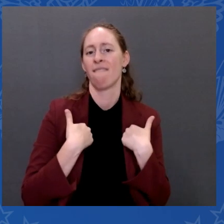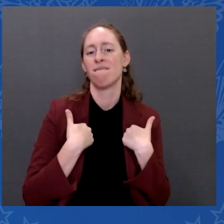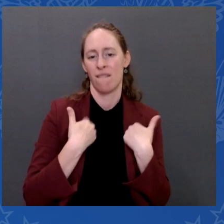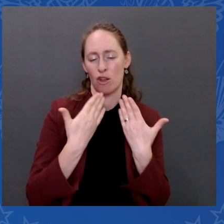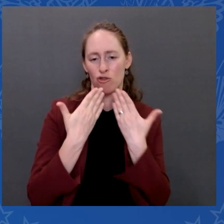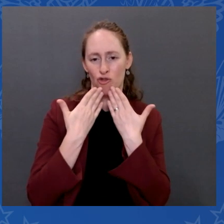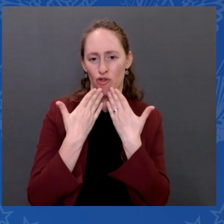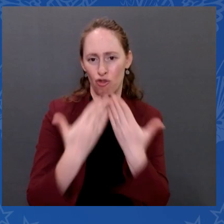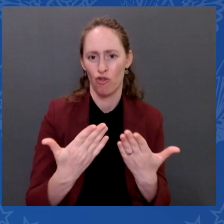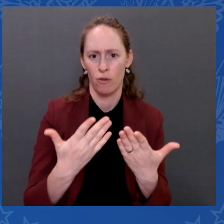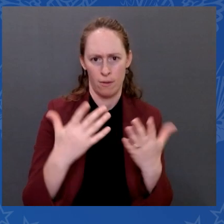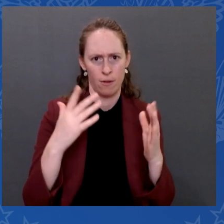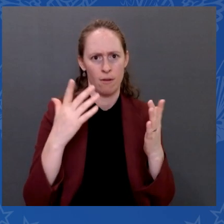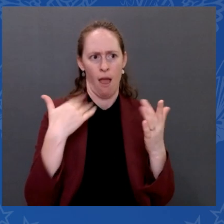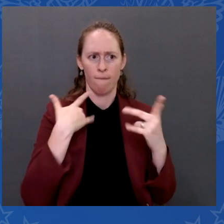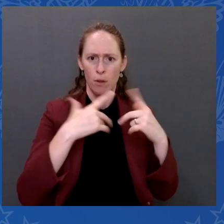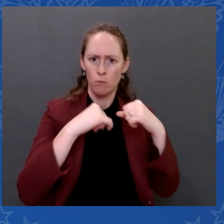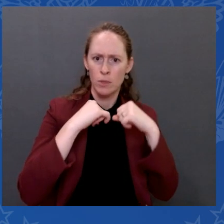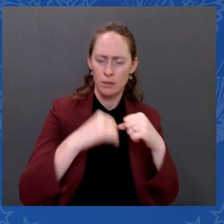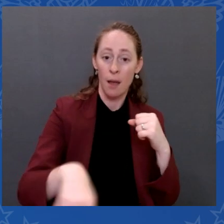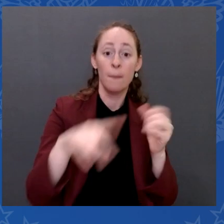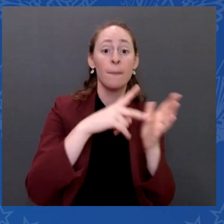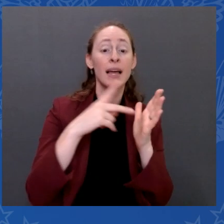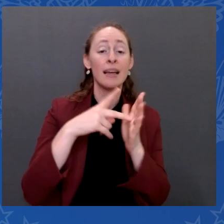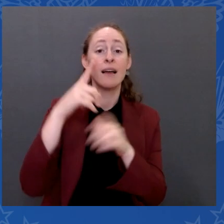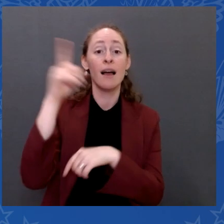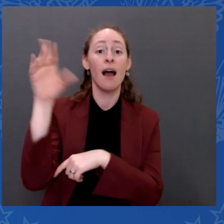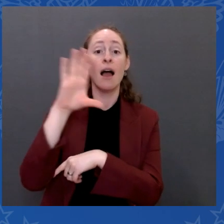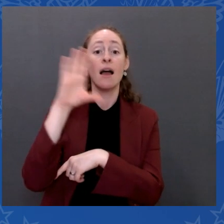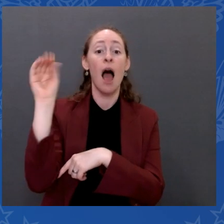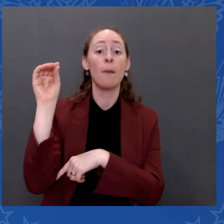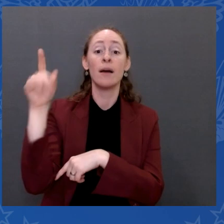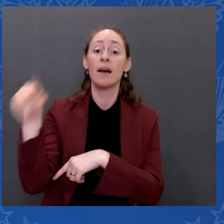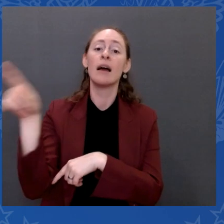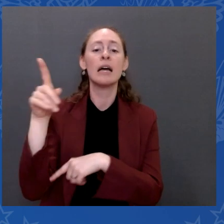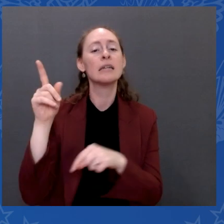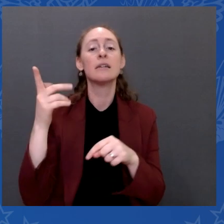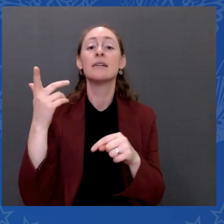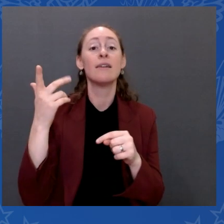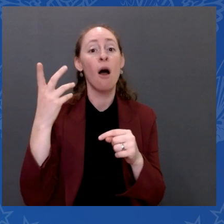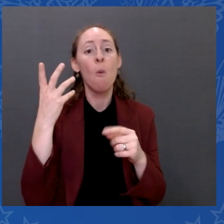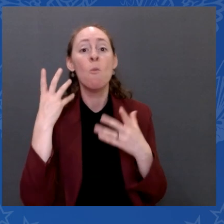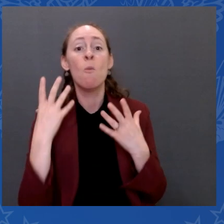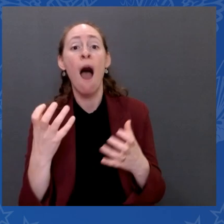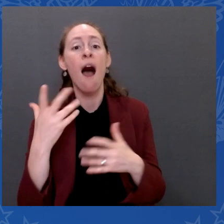and investing in semiconductor production in China instead of the United States.